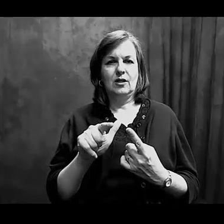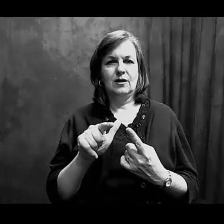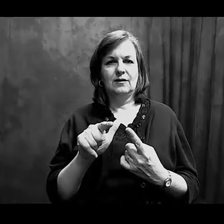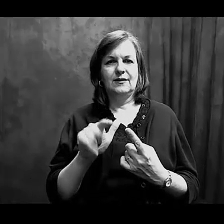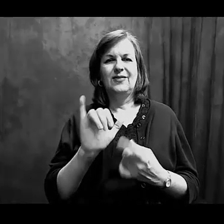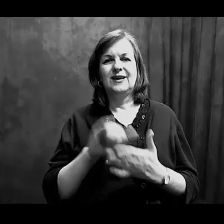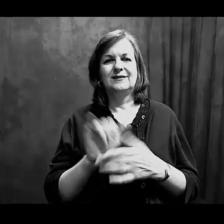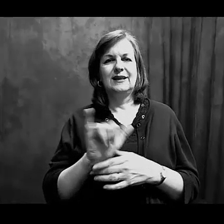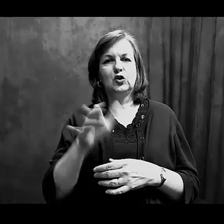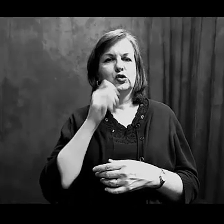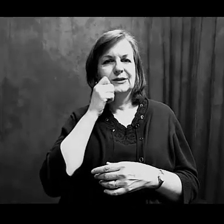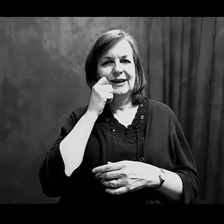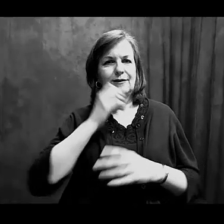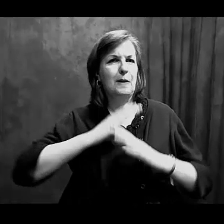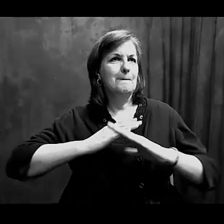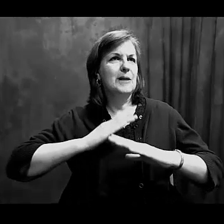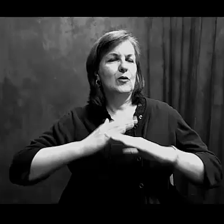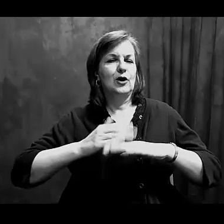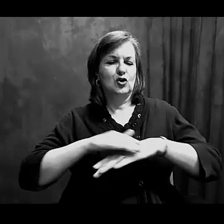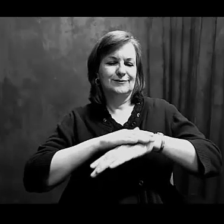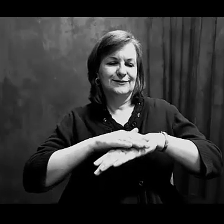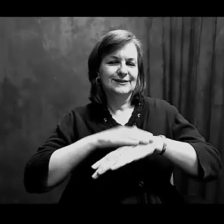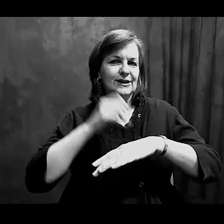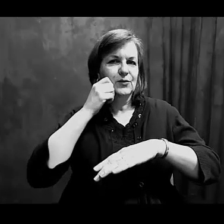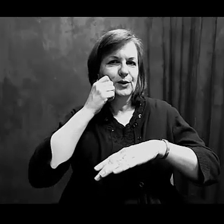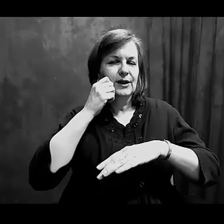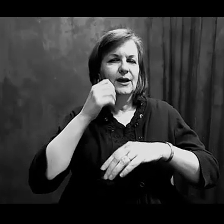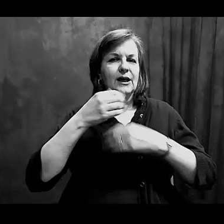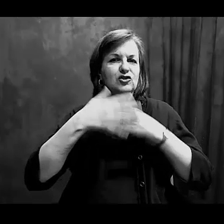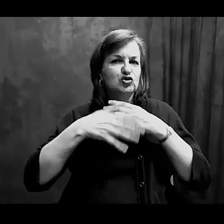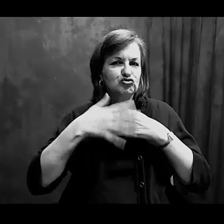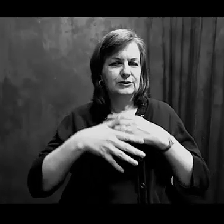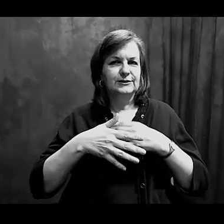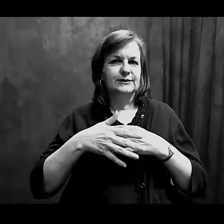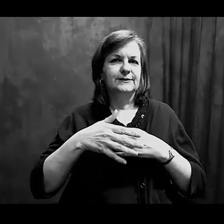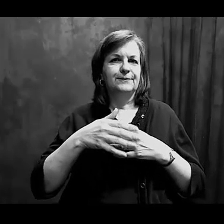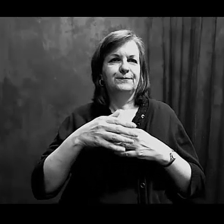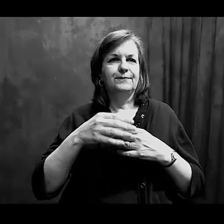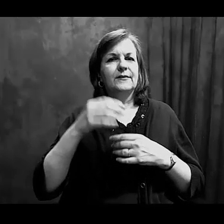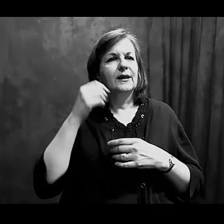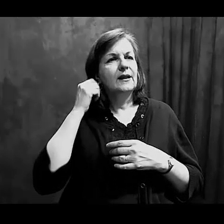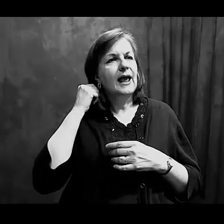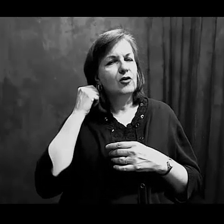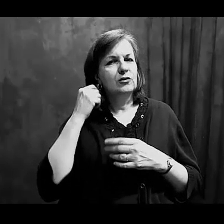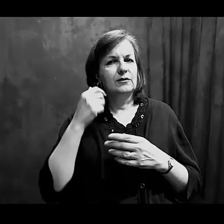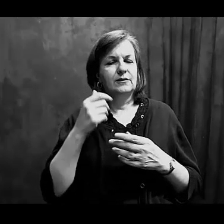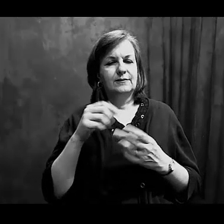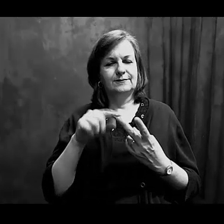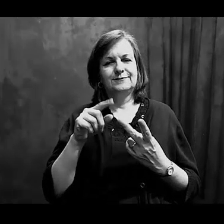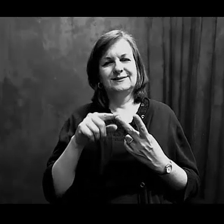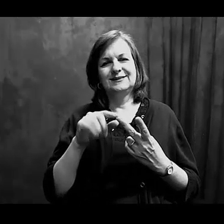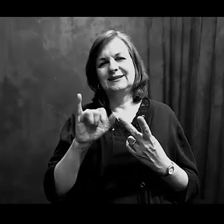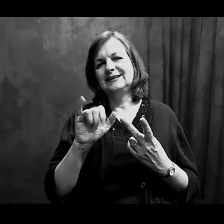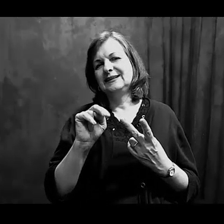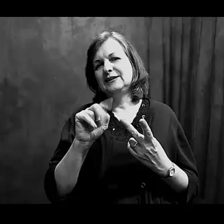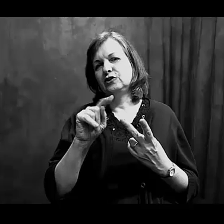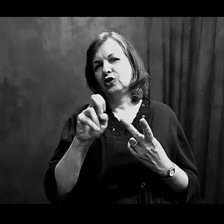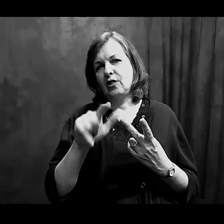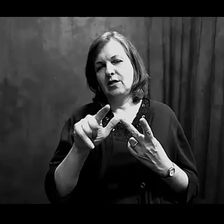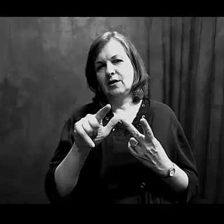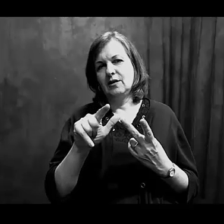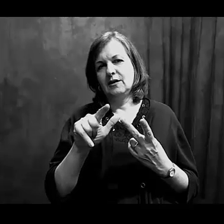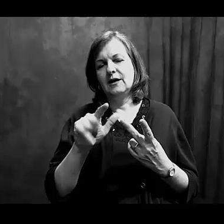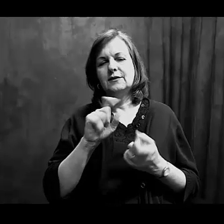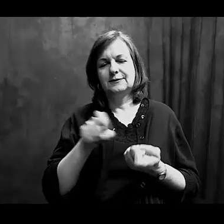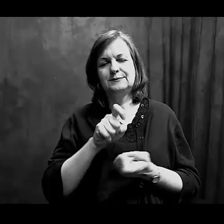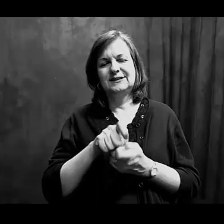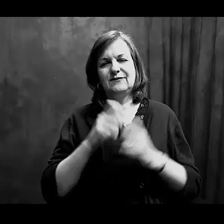just simply having a barrier to the outside world secretions hairs and so on -- internal we're going to look at some very basic cell